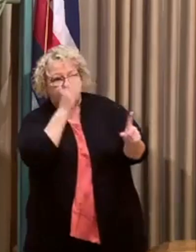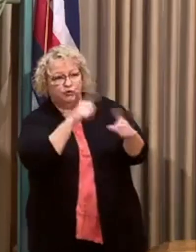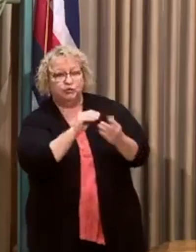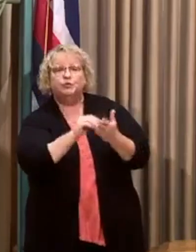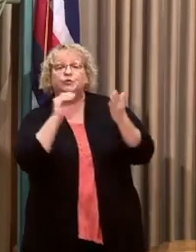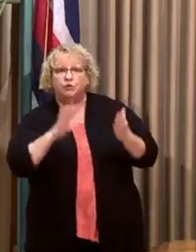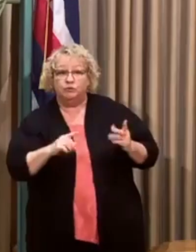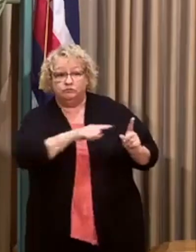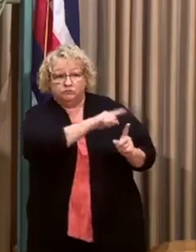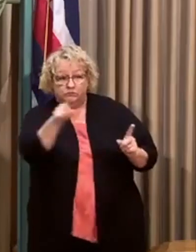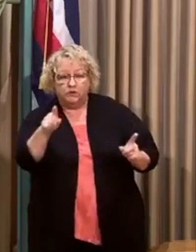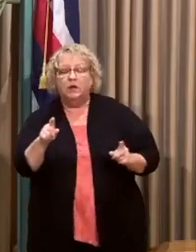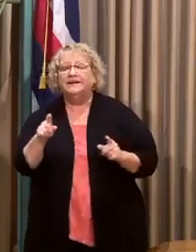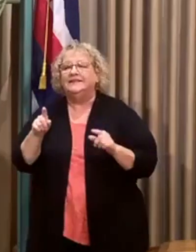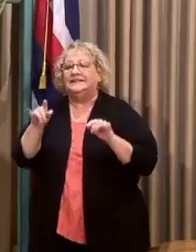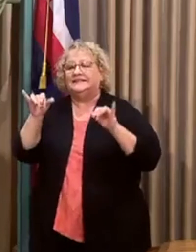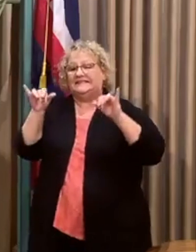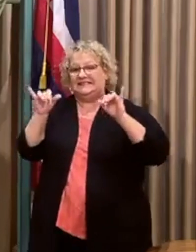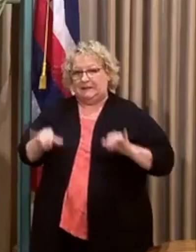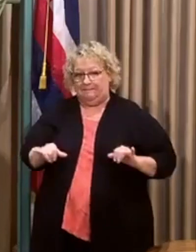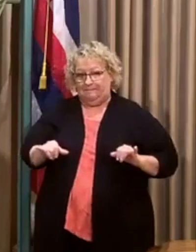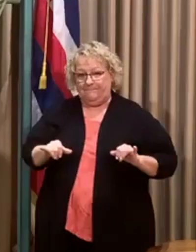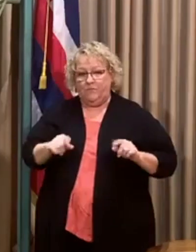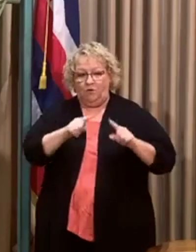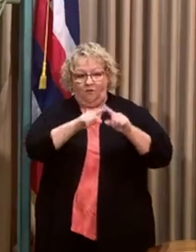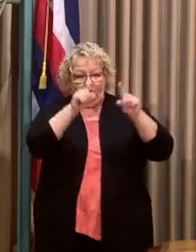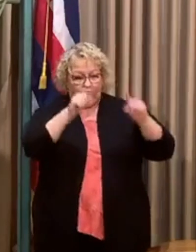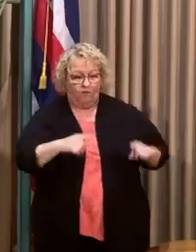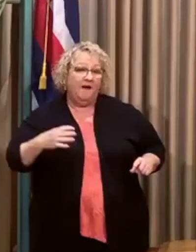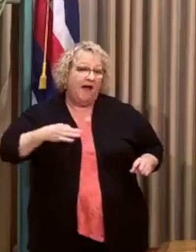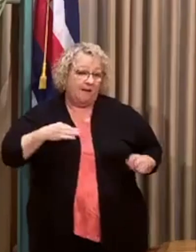is we used the same application form that we had already put into place